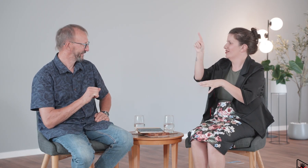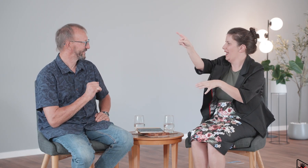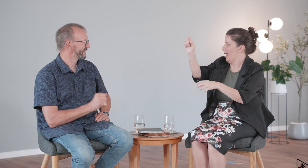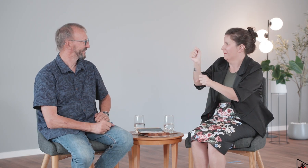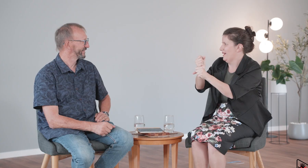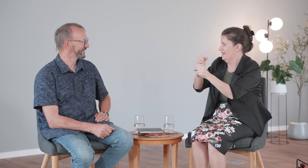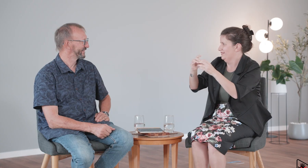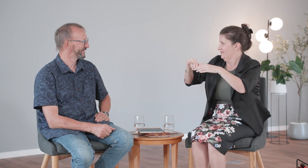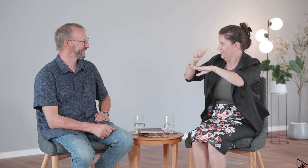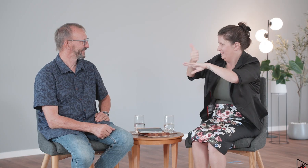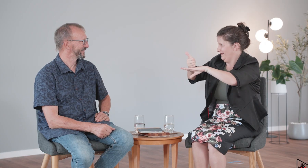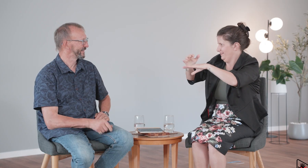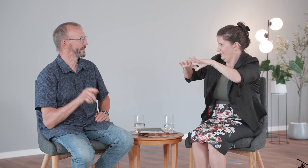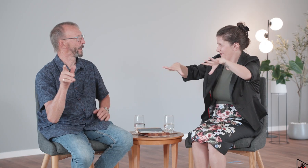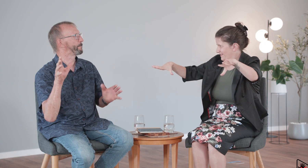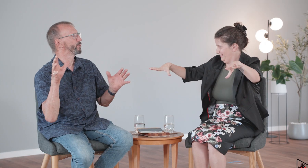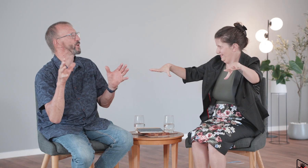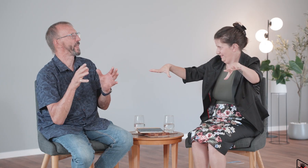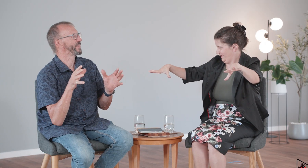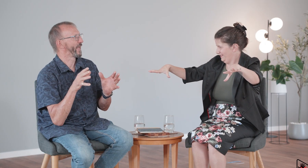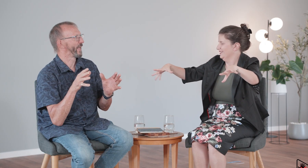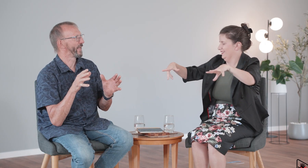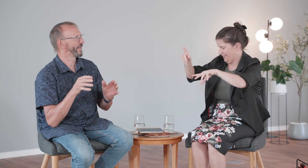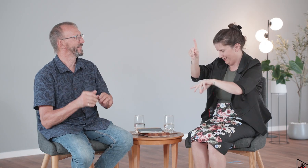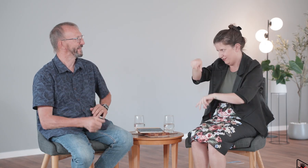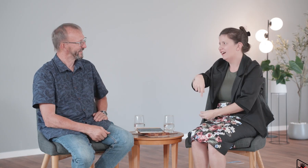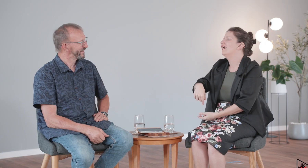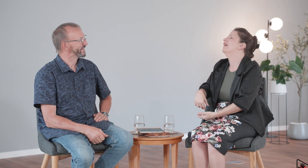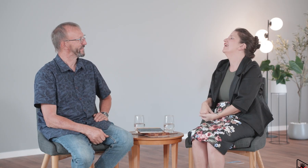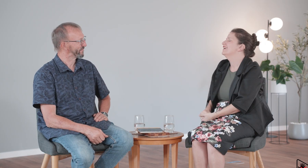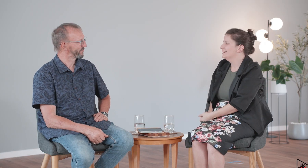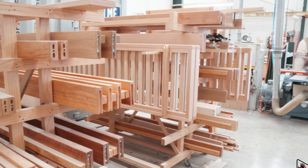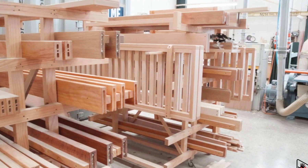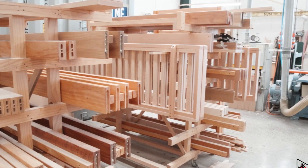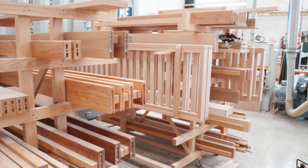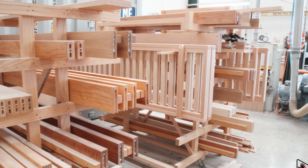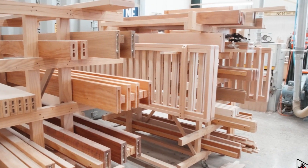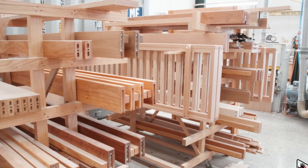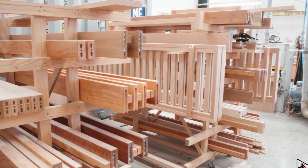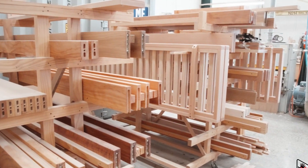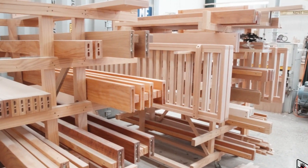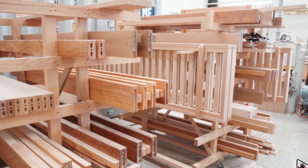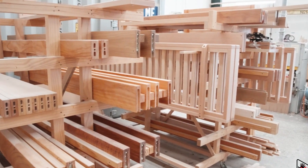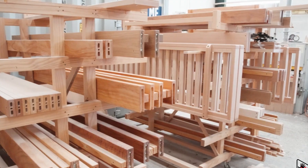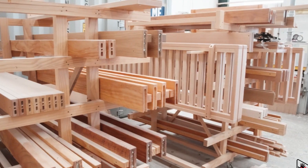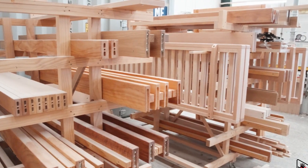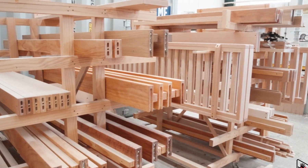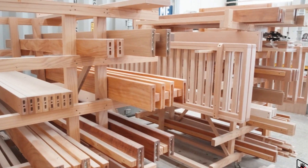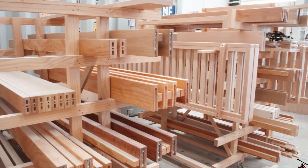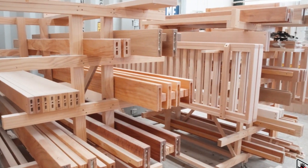so you make the parts and then they actually make it, they set it up? They put it together, Yeah.